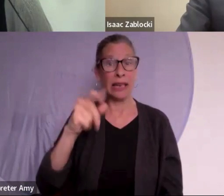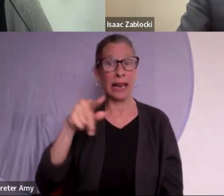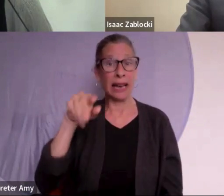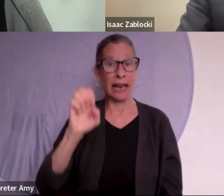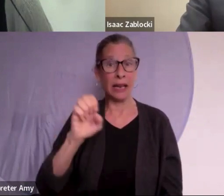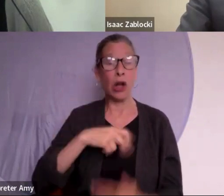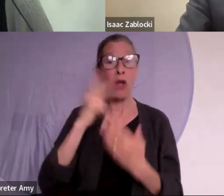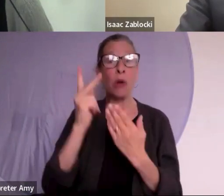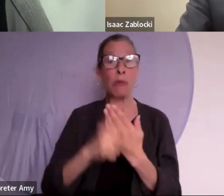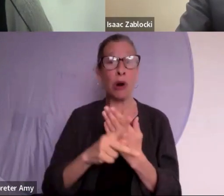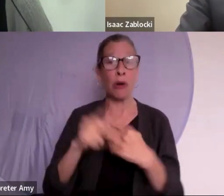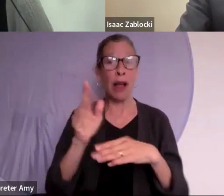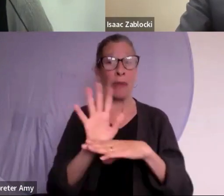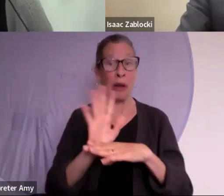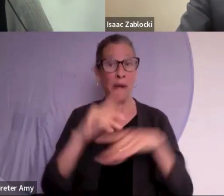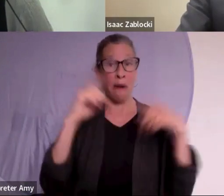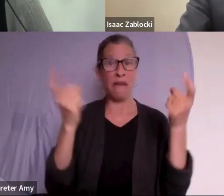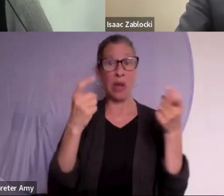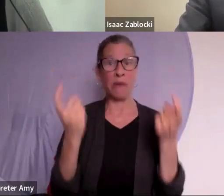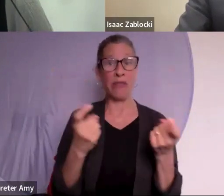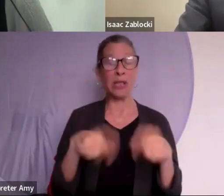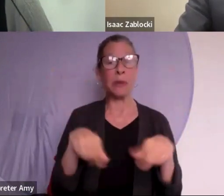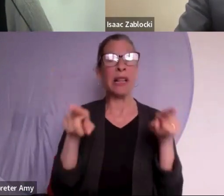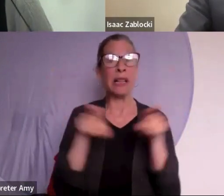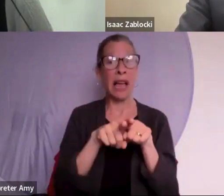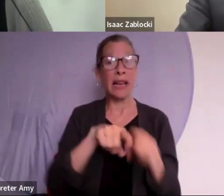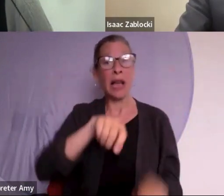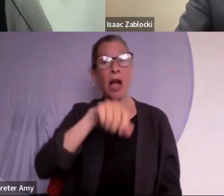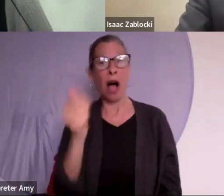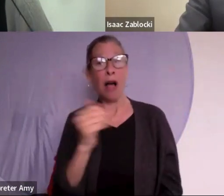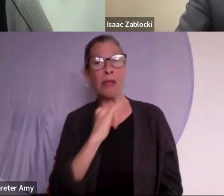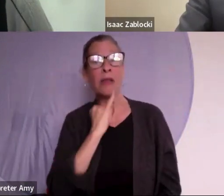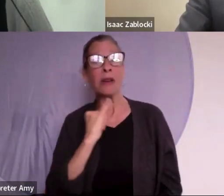film festivals, such as Other Israel Film Festival, which